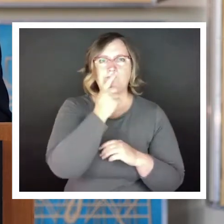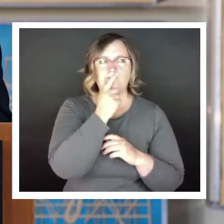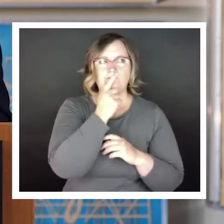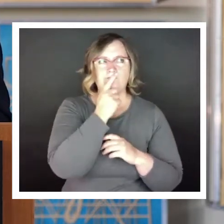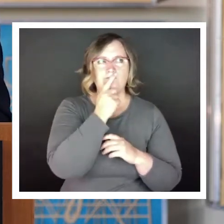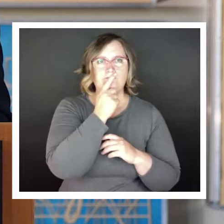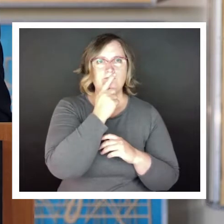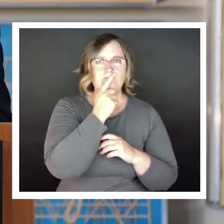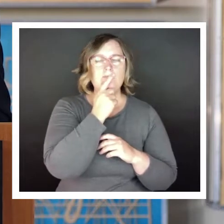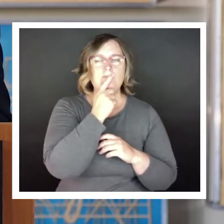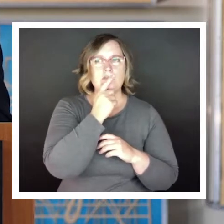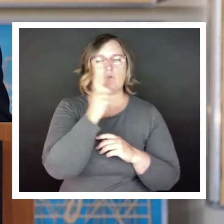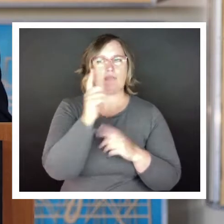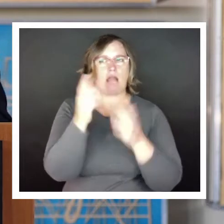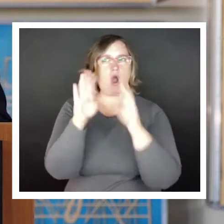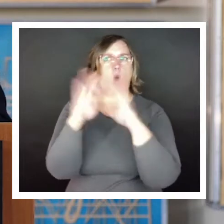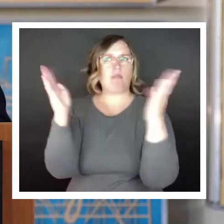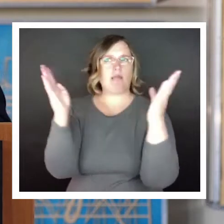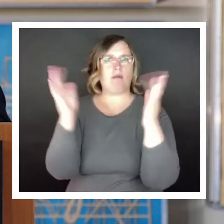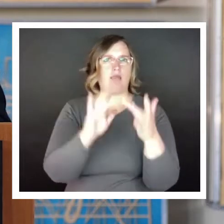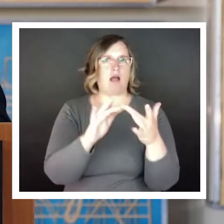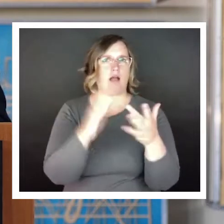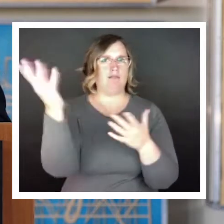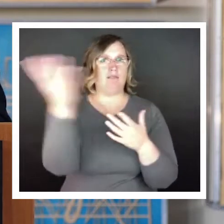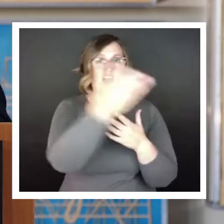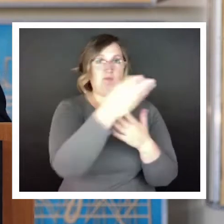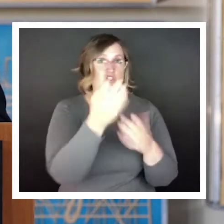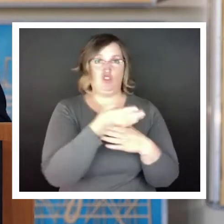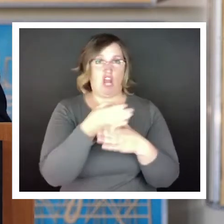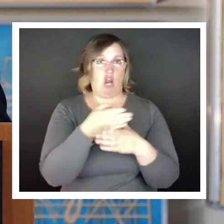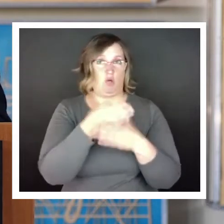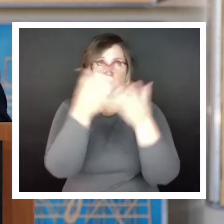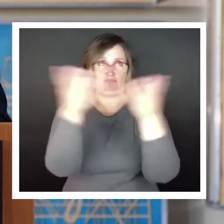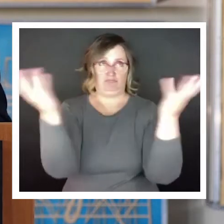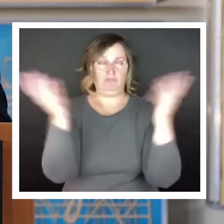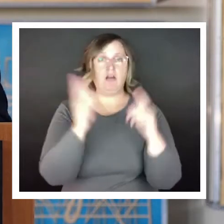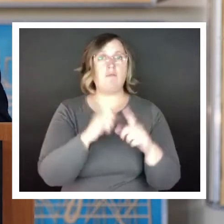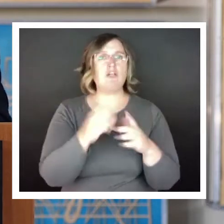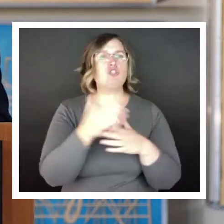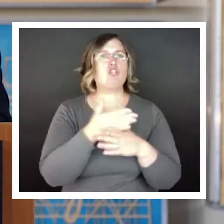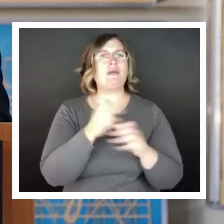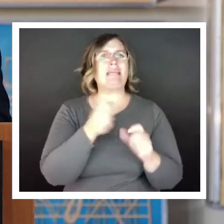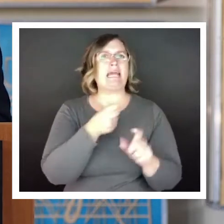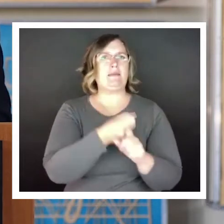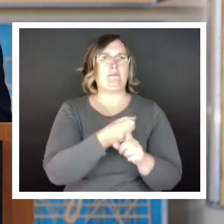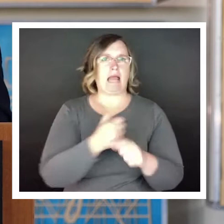I put the books online. I was just sharing but sharing can impact lives.